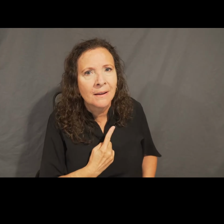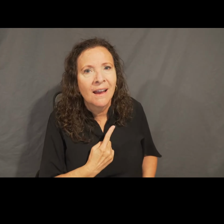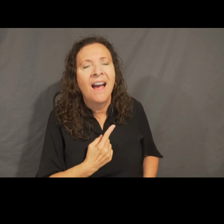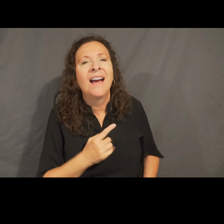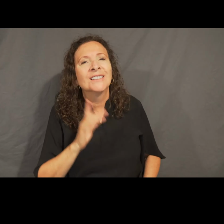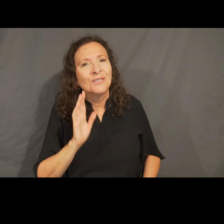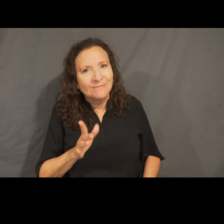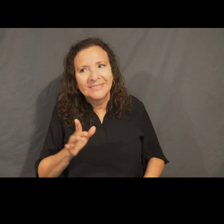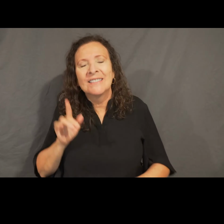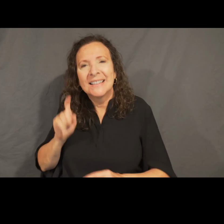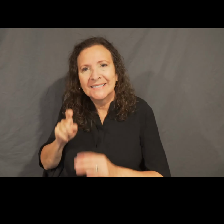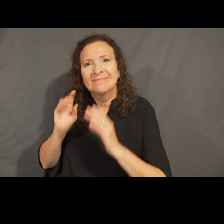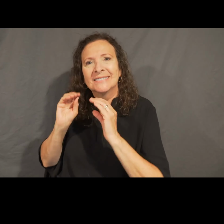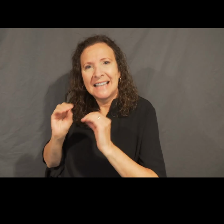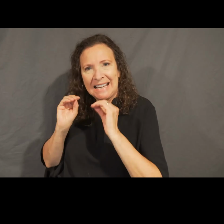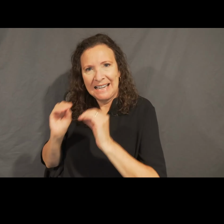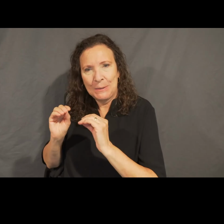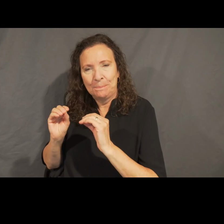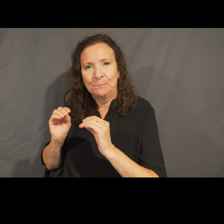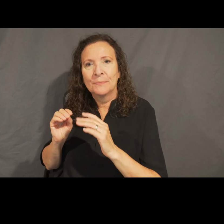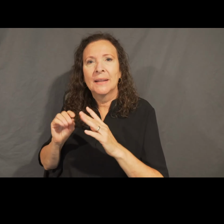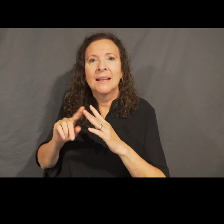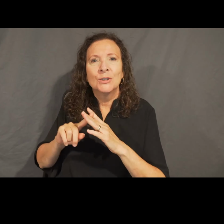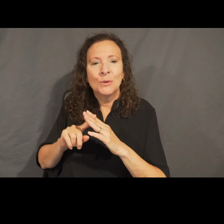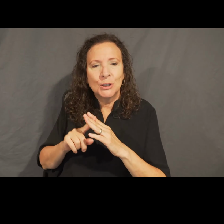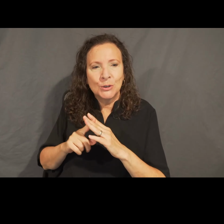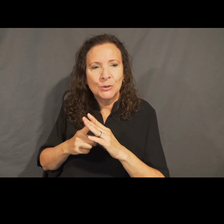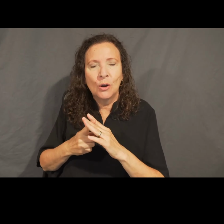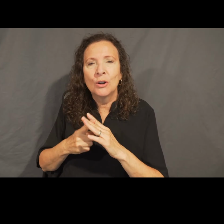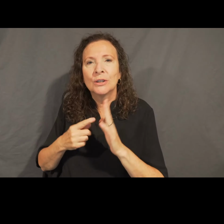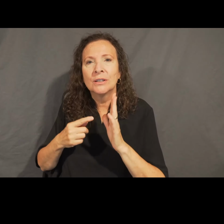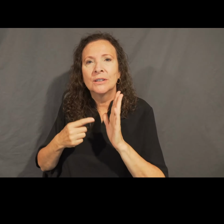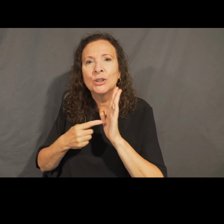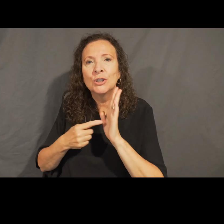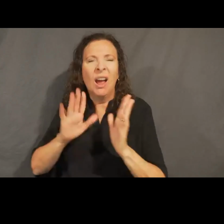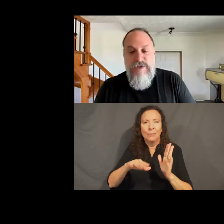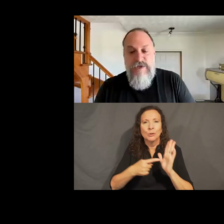What you can do is start looking into something like this good let me share my screen again